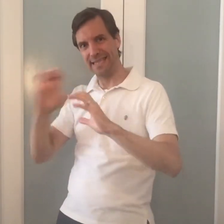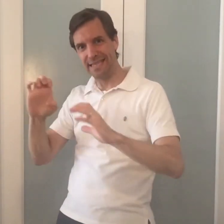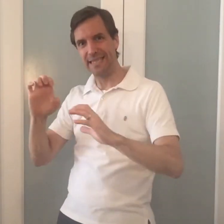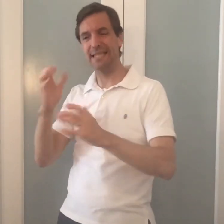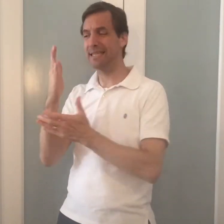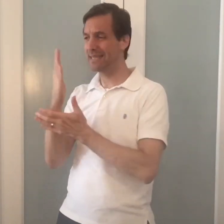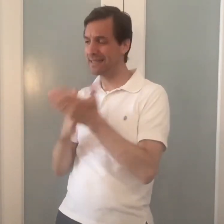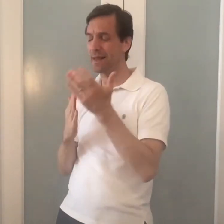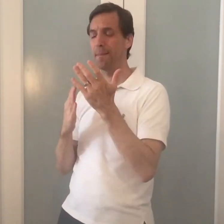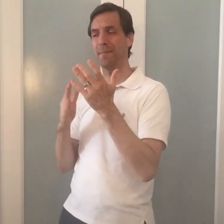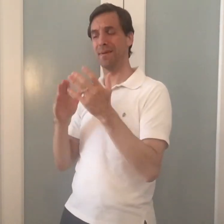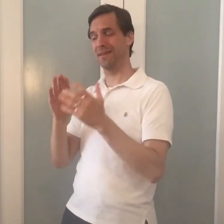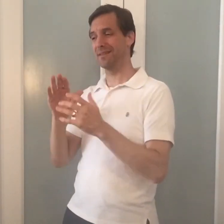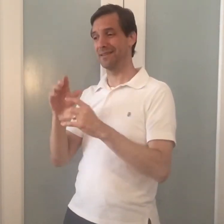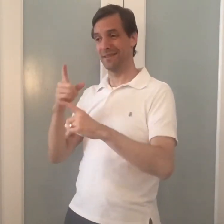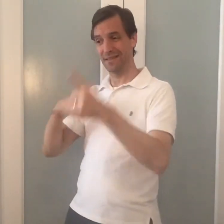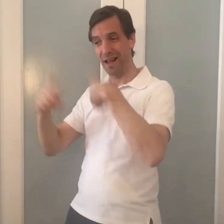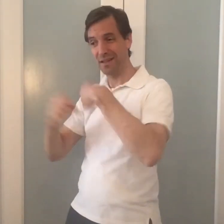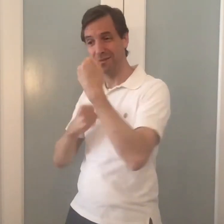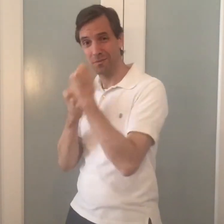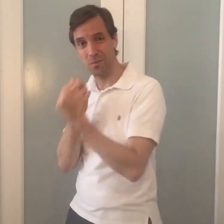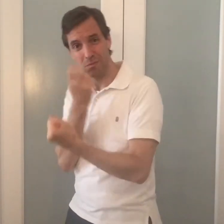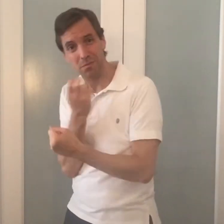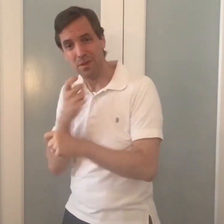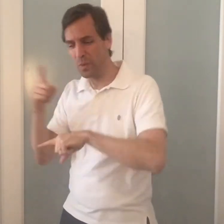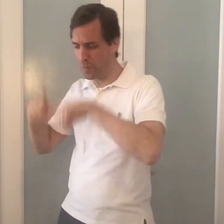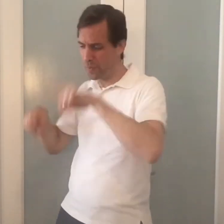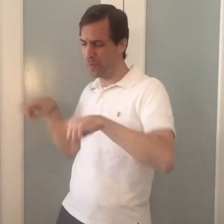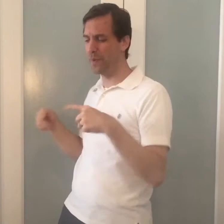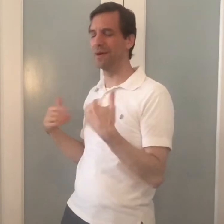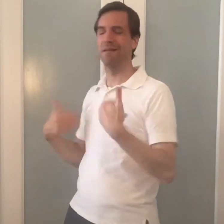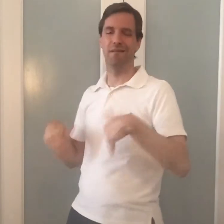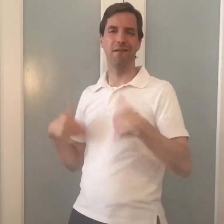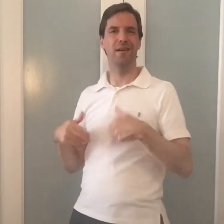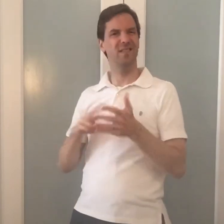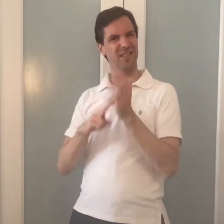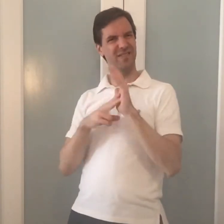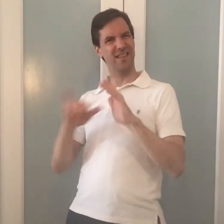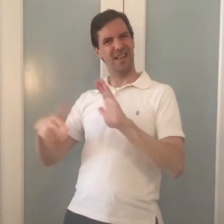some may use signed English some sign-supported speech... all that kind of variability.